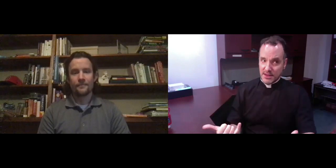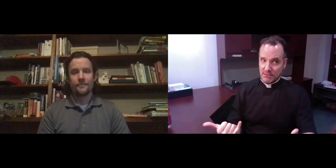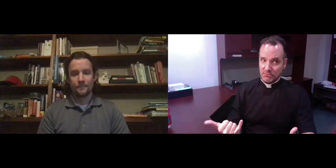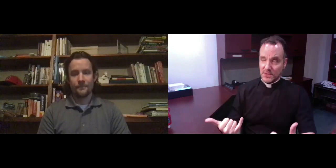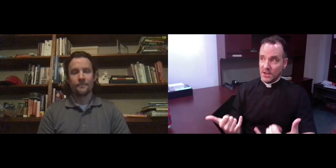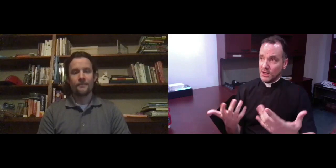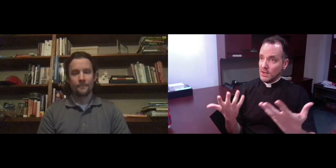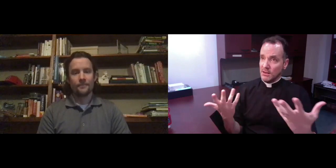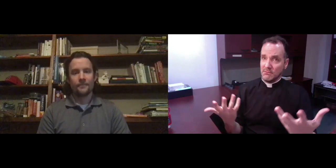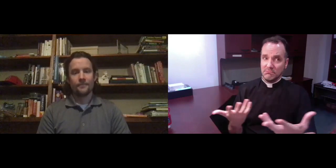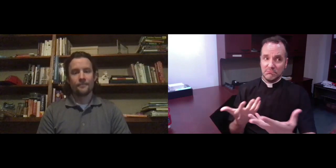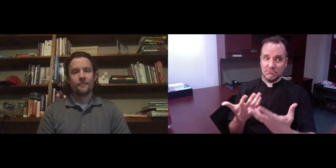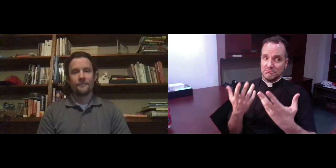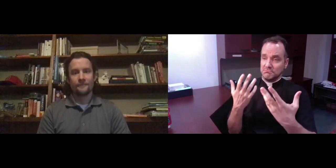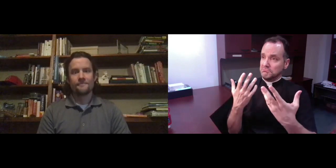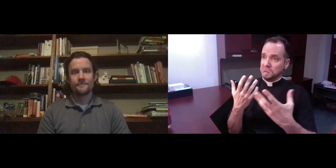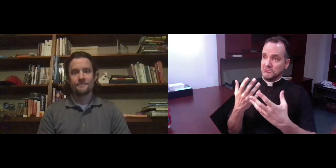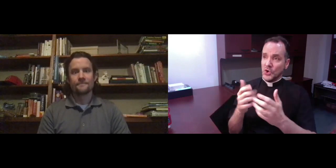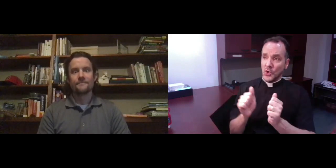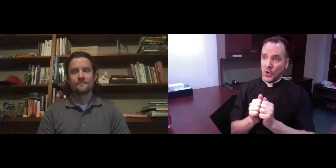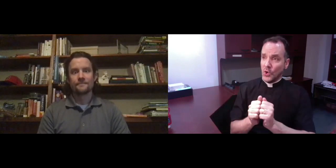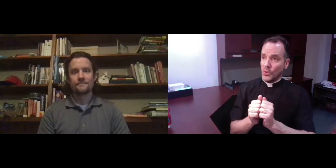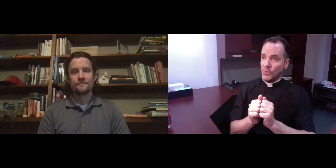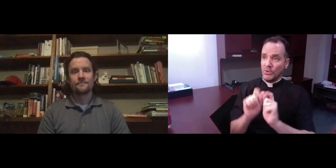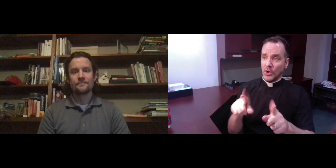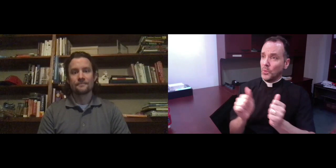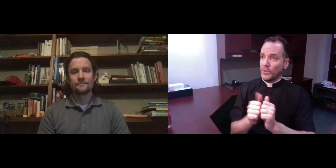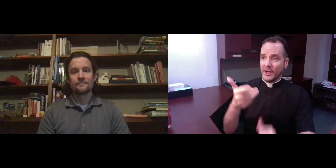We should cherish what we have today.